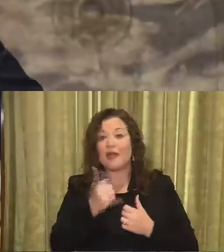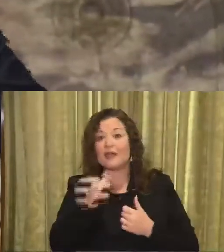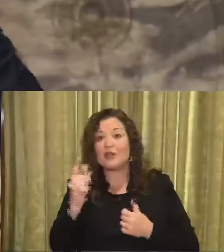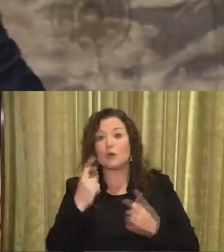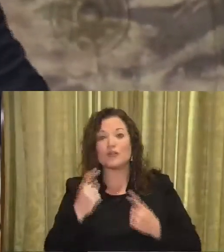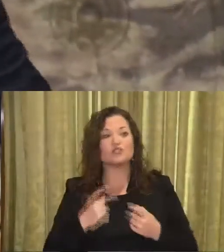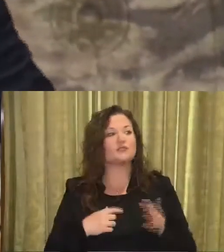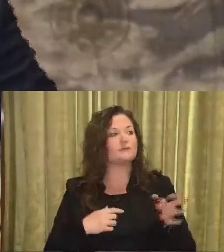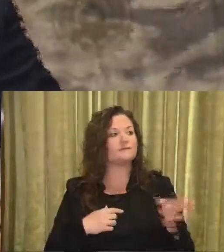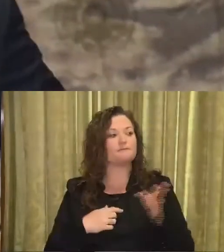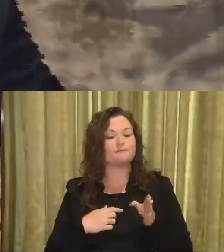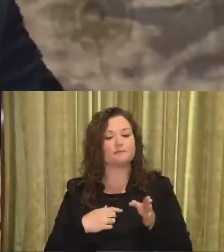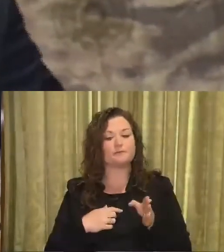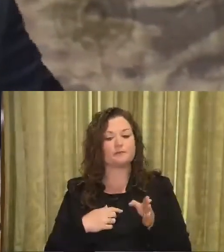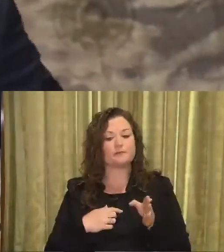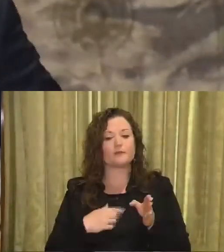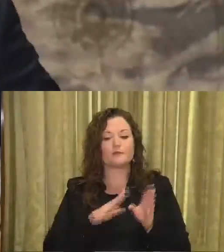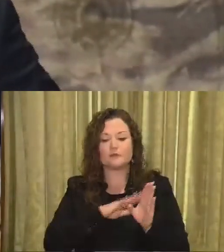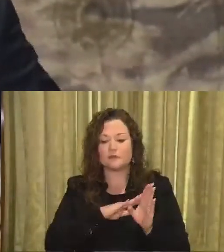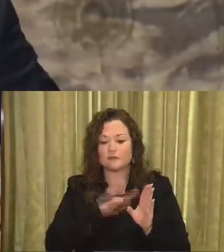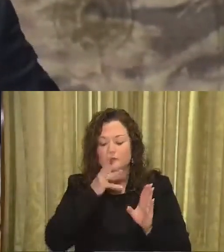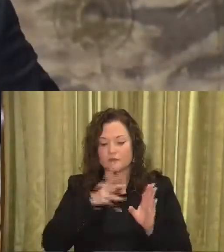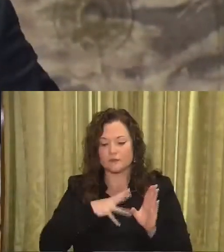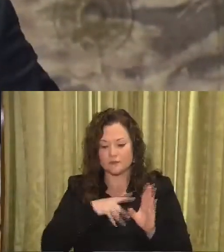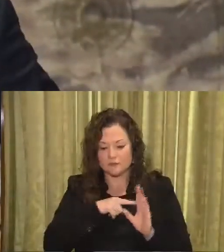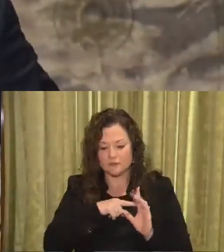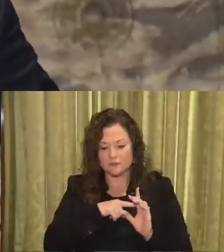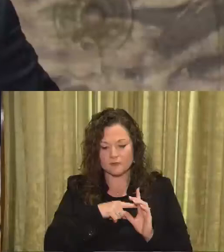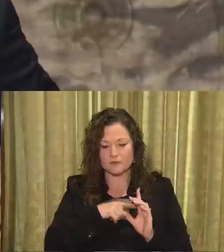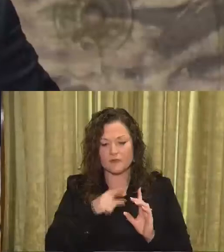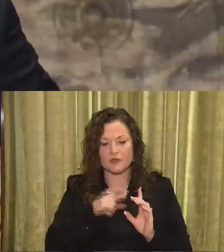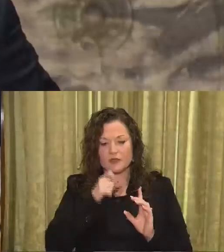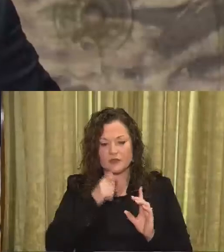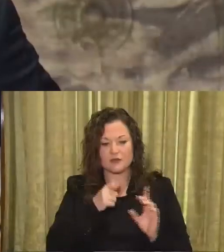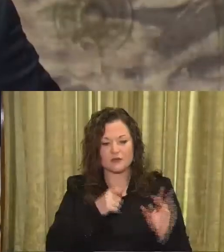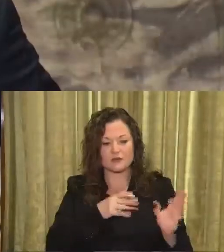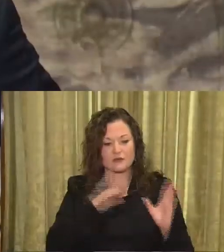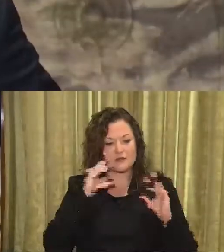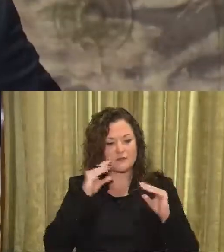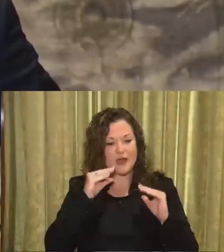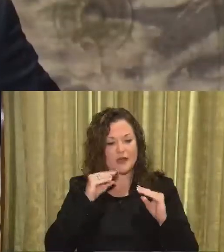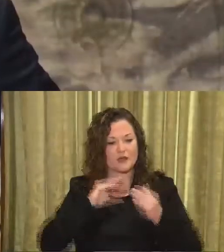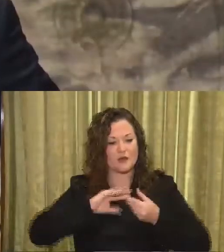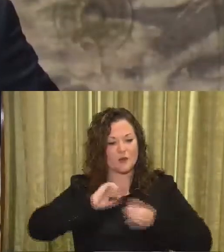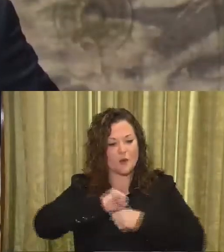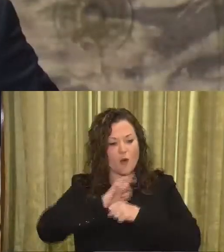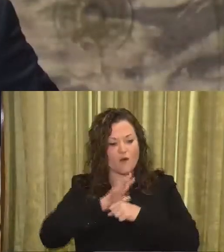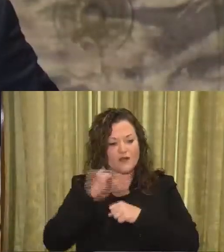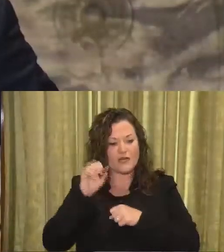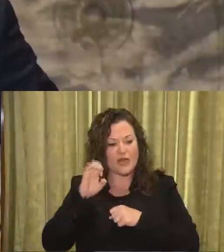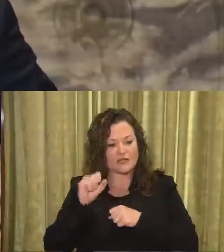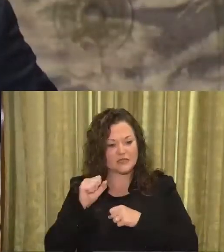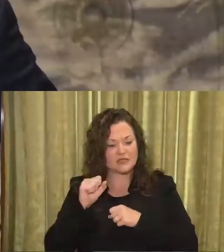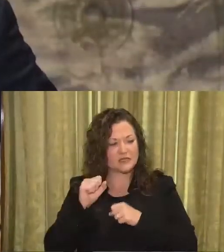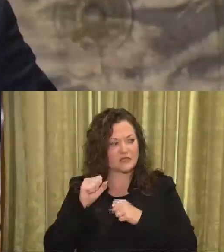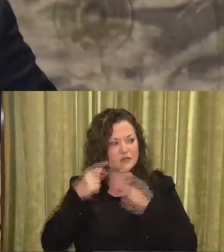Said on Sunday that you didn't expect a third wave of COVID cases in Arkansas. Will some experts have said that they do? Why do you think we won't see a third wave?